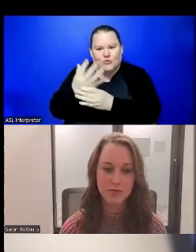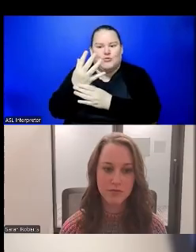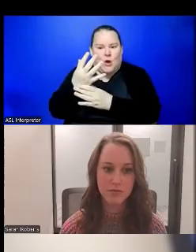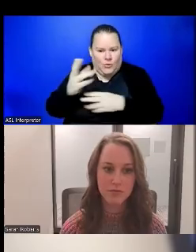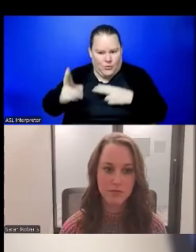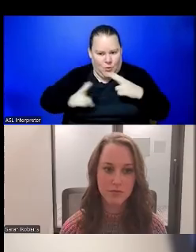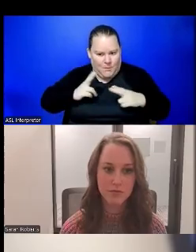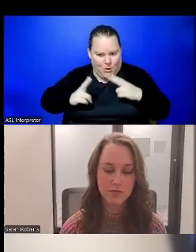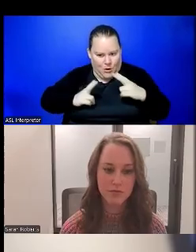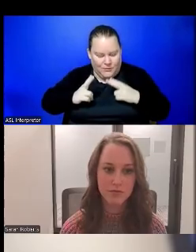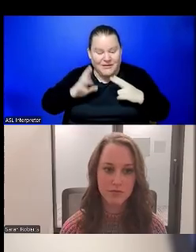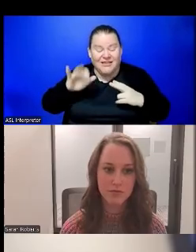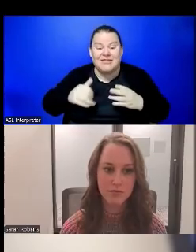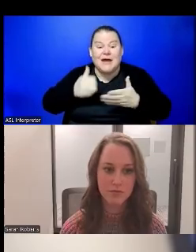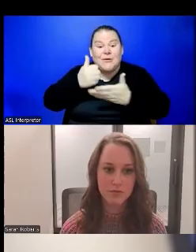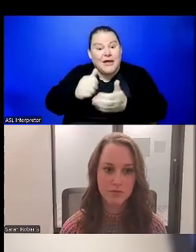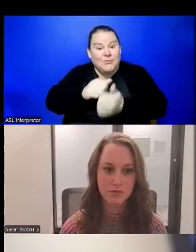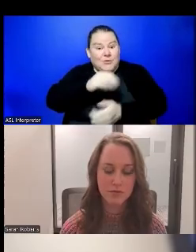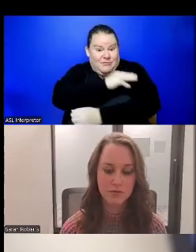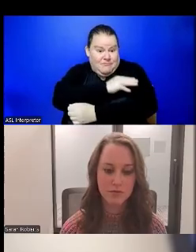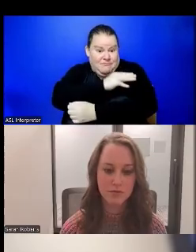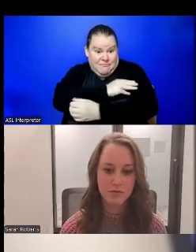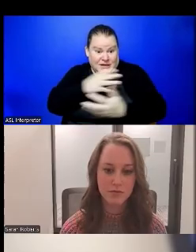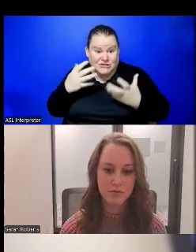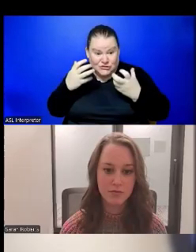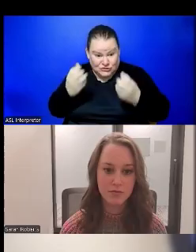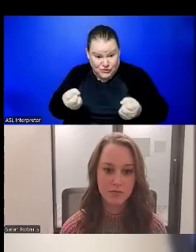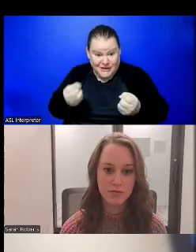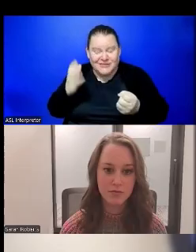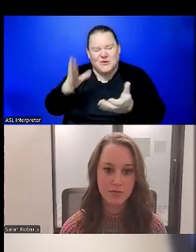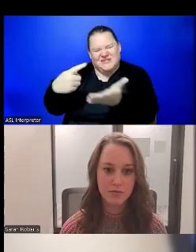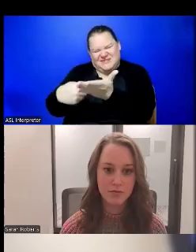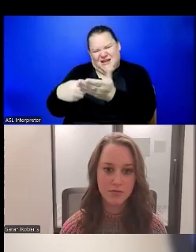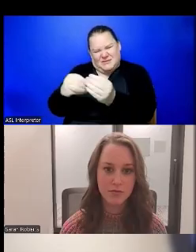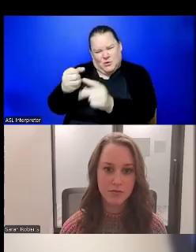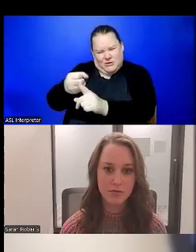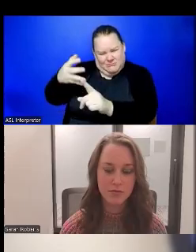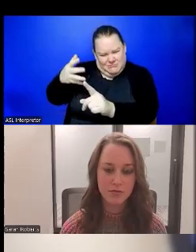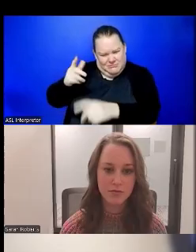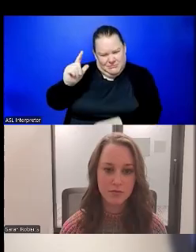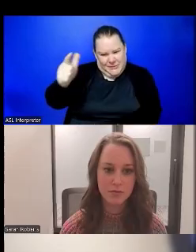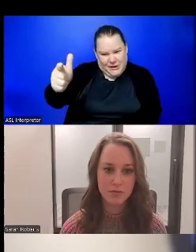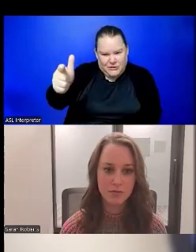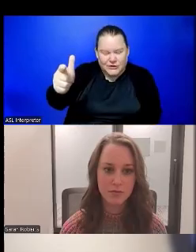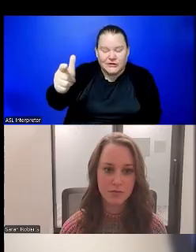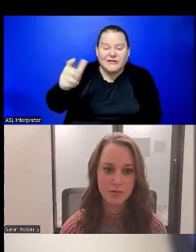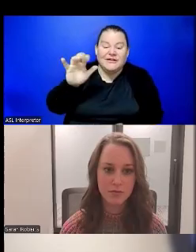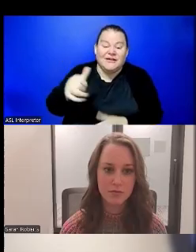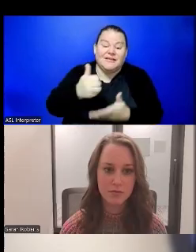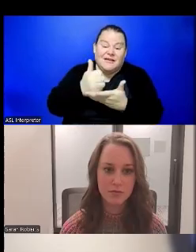will help with the muscle strength, which we'll dig into a little bit later. And that helps a lot without the muscle